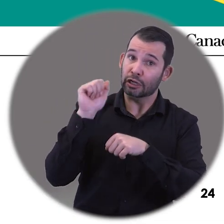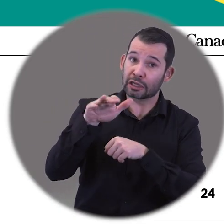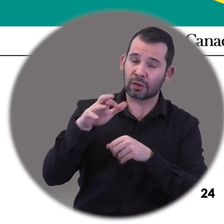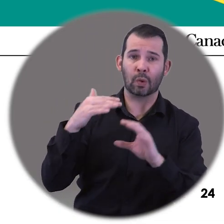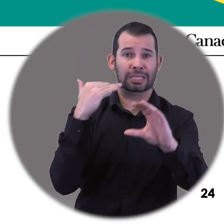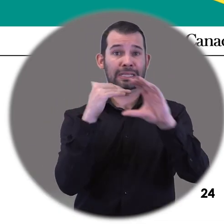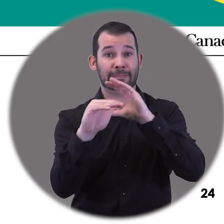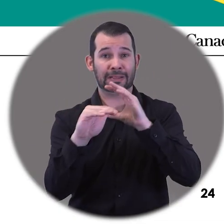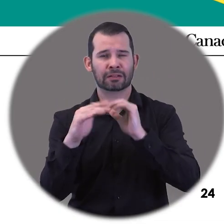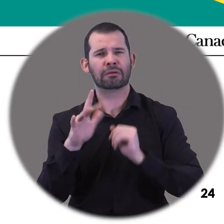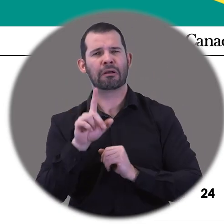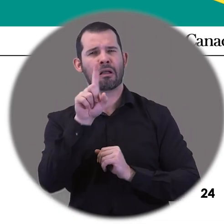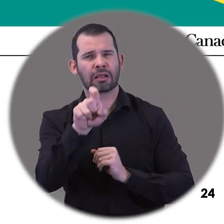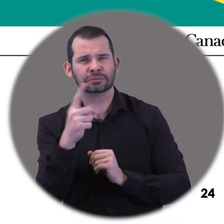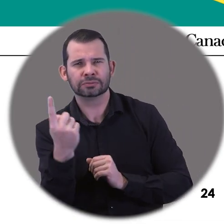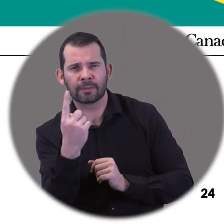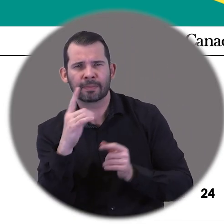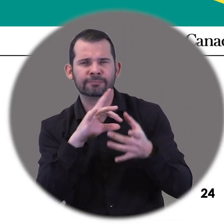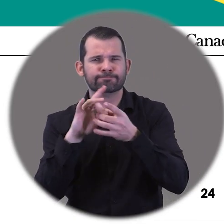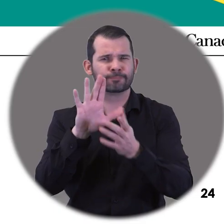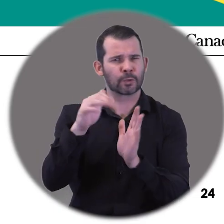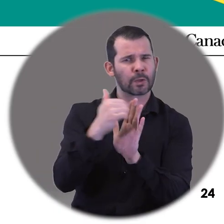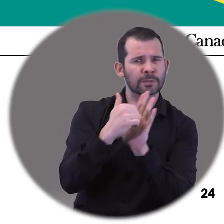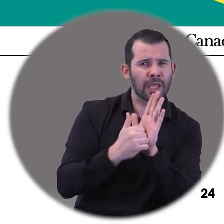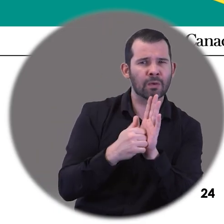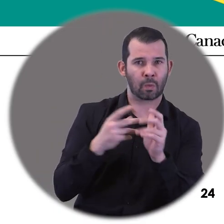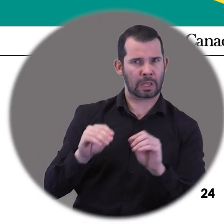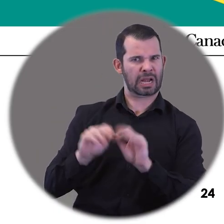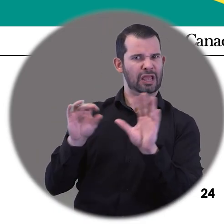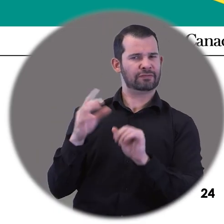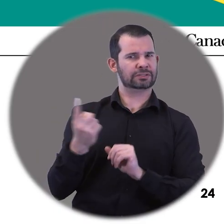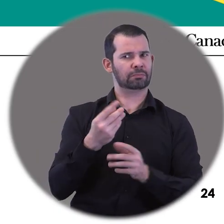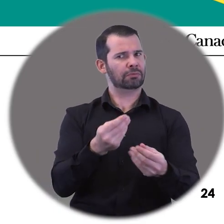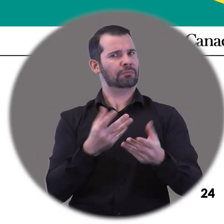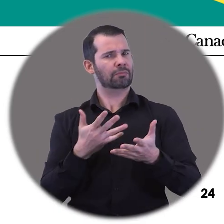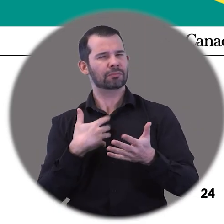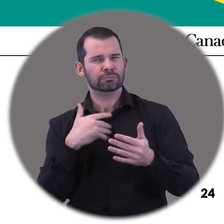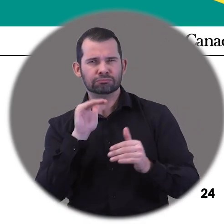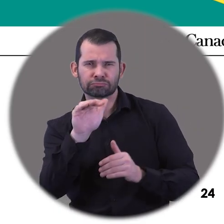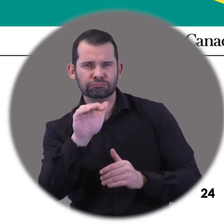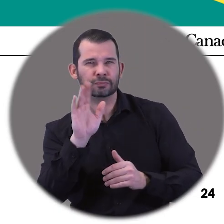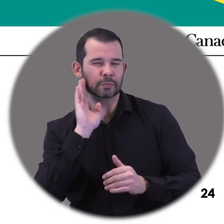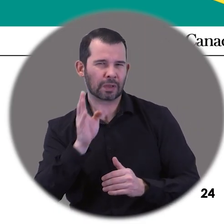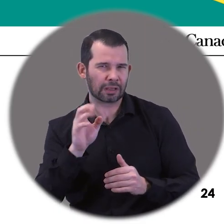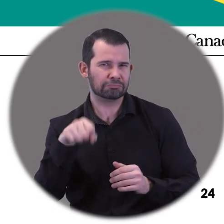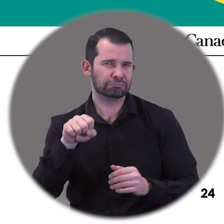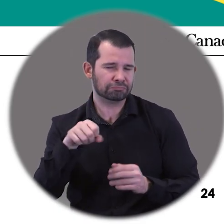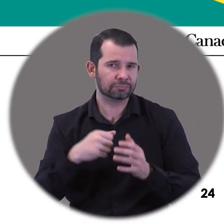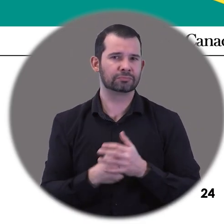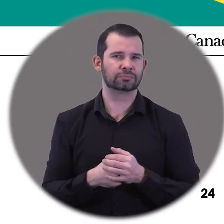letter, or email to ask you about your account or clarify something you’ve shared.